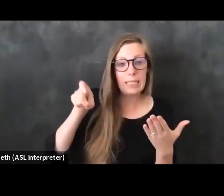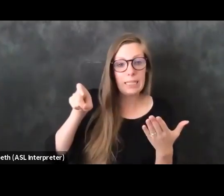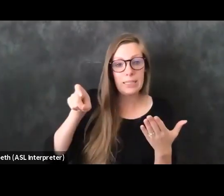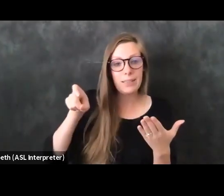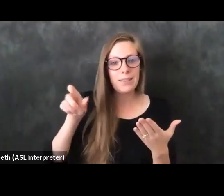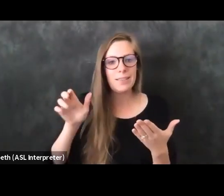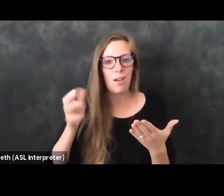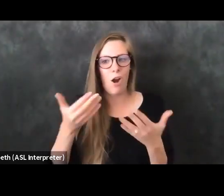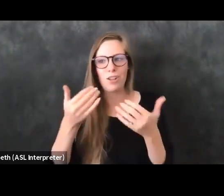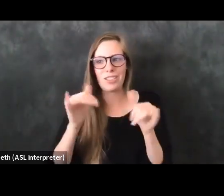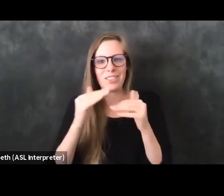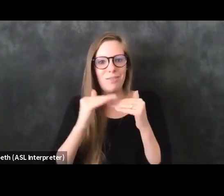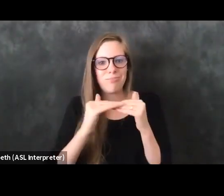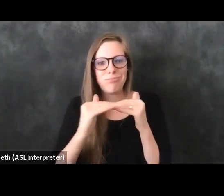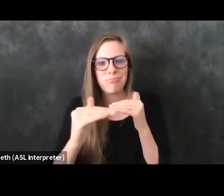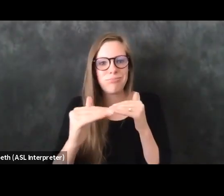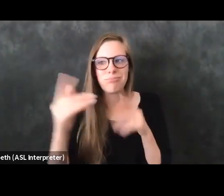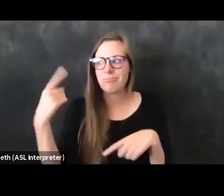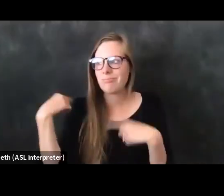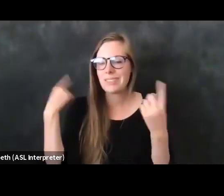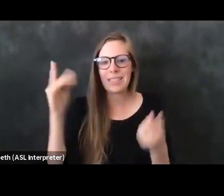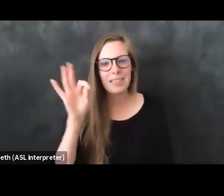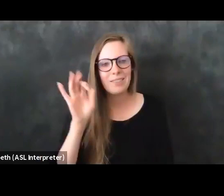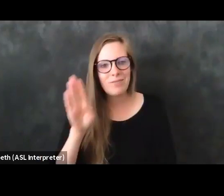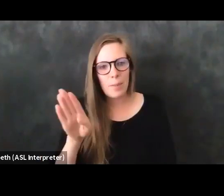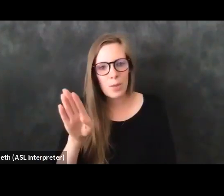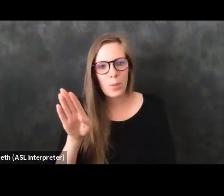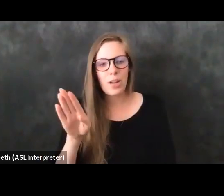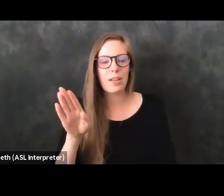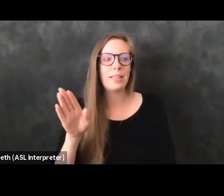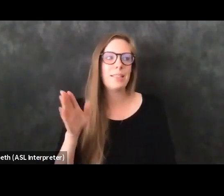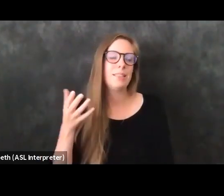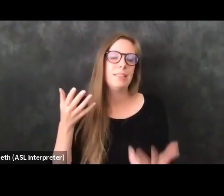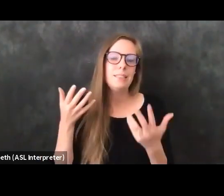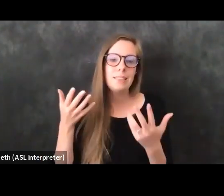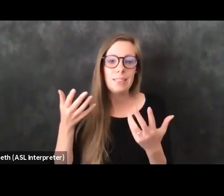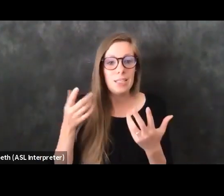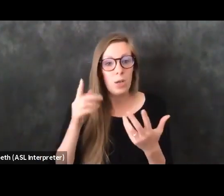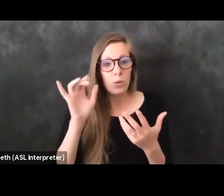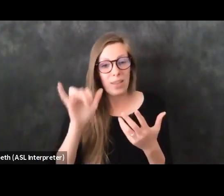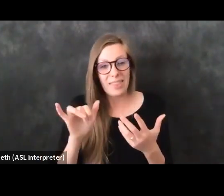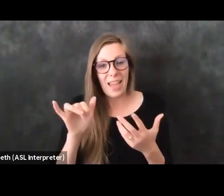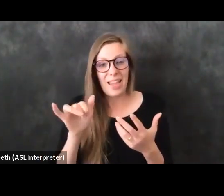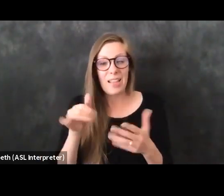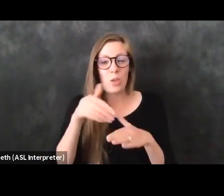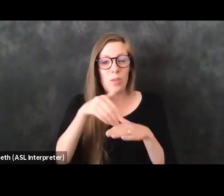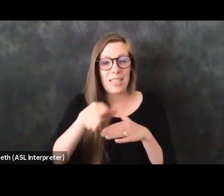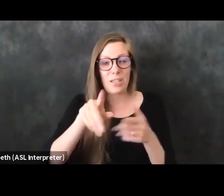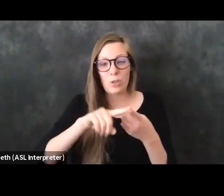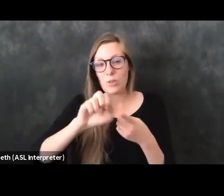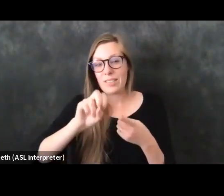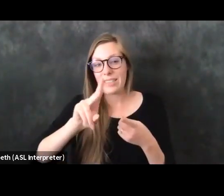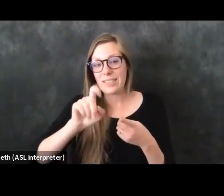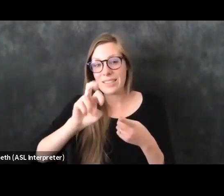remained flat since February between our allocations for the county as well as those sent to Sutter, Kaiser and Providence.